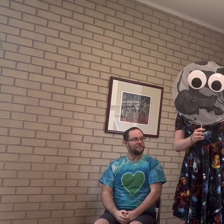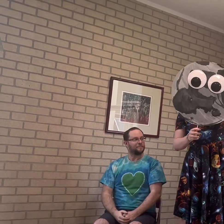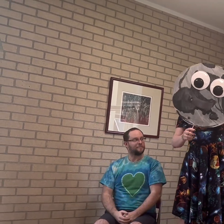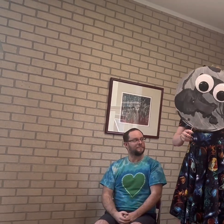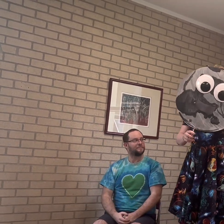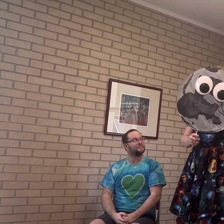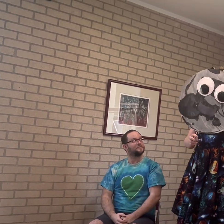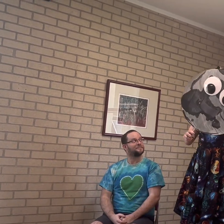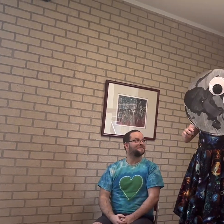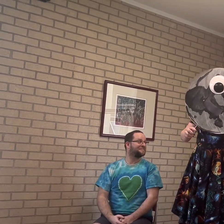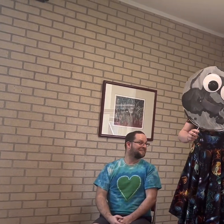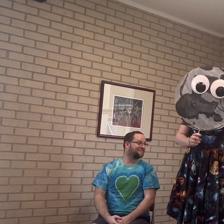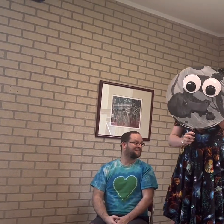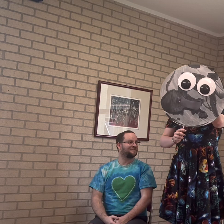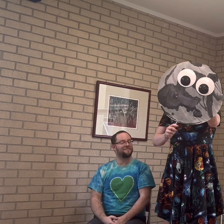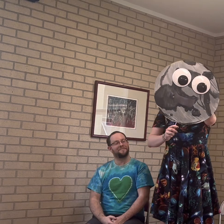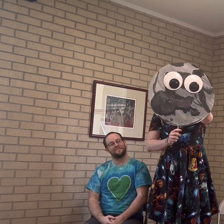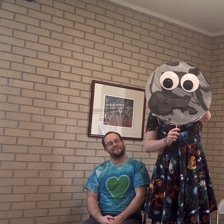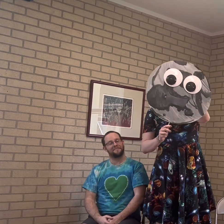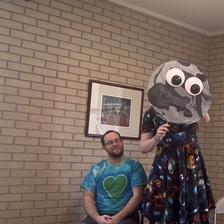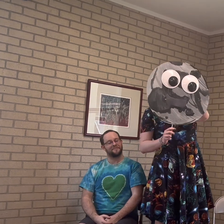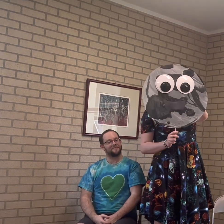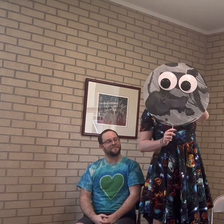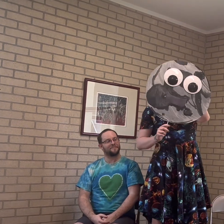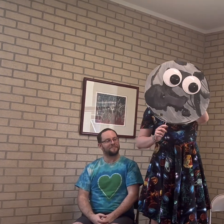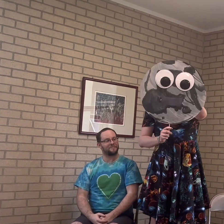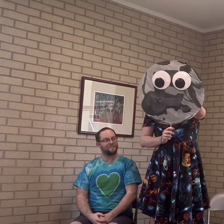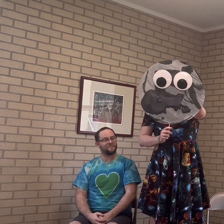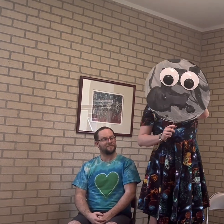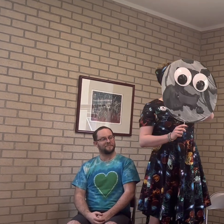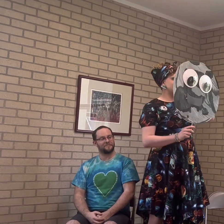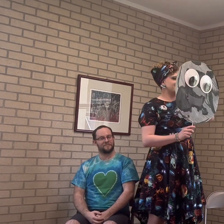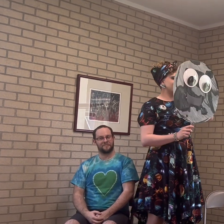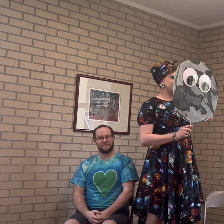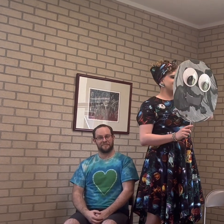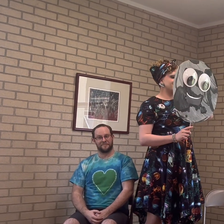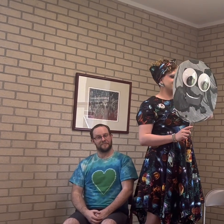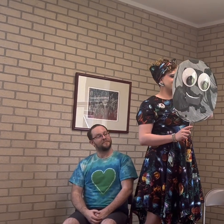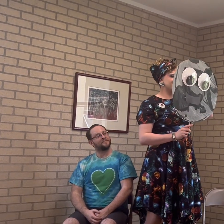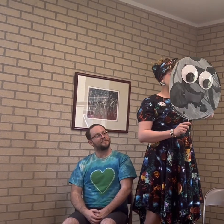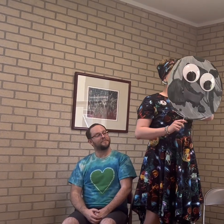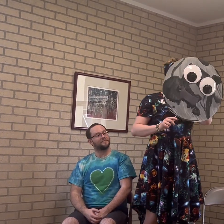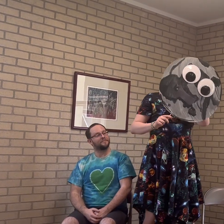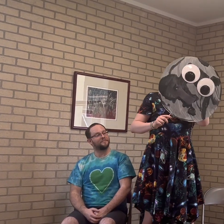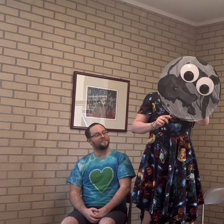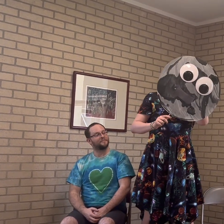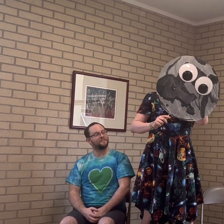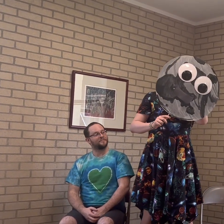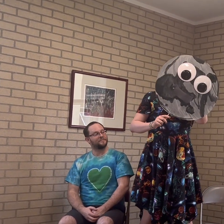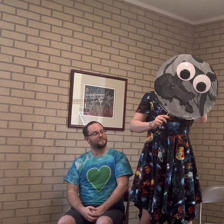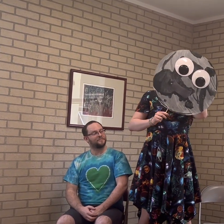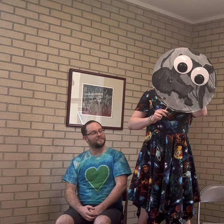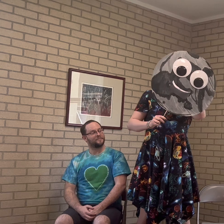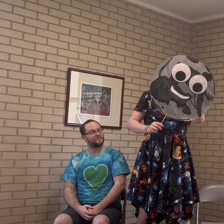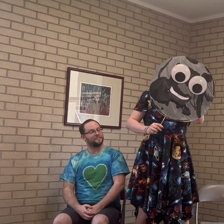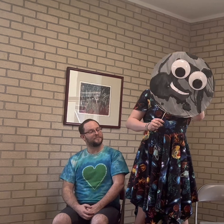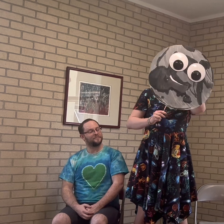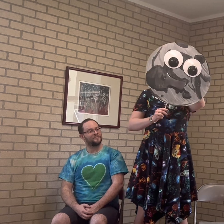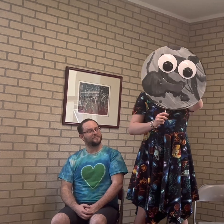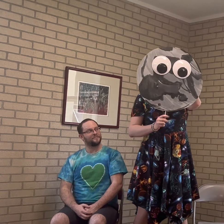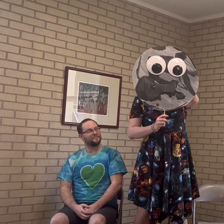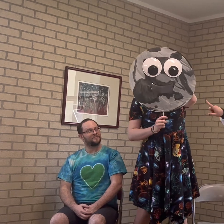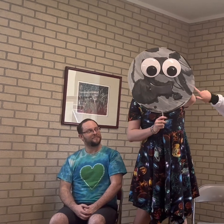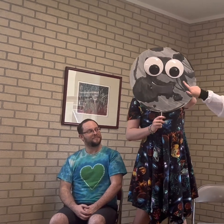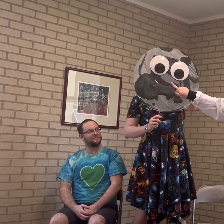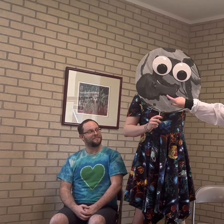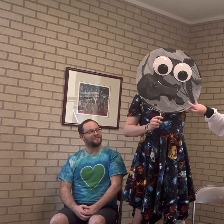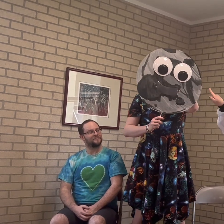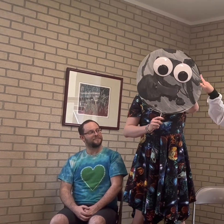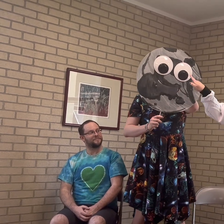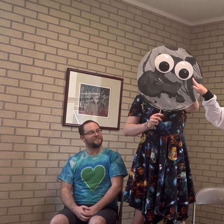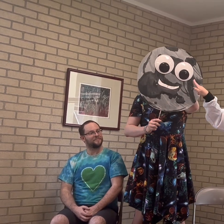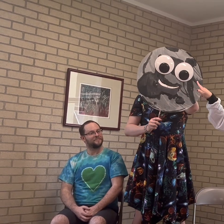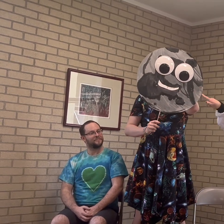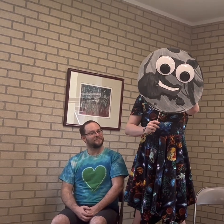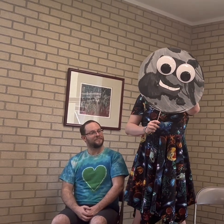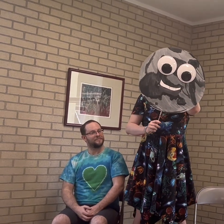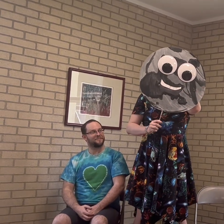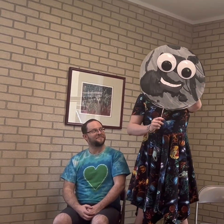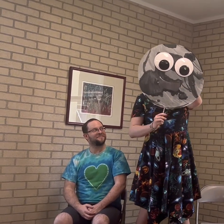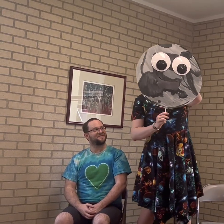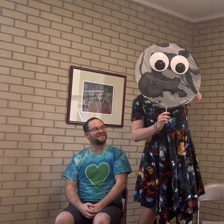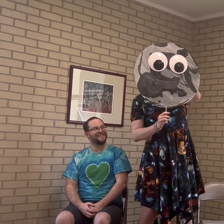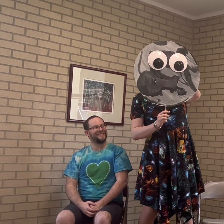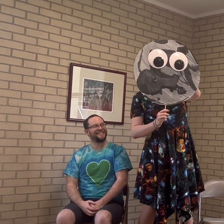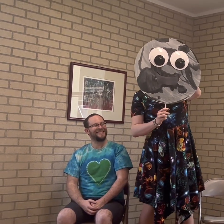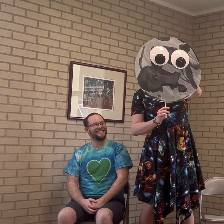need to ask you important questions. How are you? MOON: Good! DIXON: Also what are these? MOON: Craters! DIXON: Are your made of Swiss